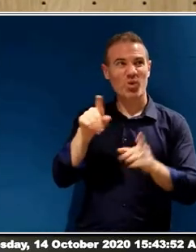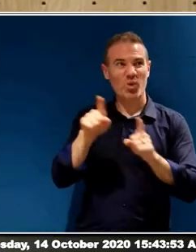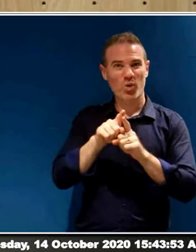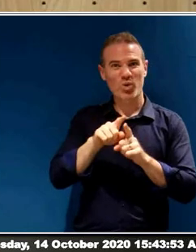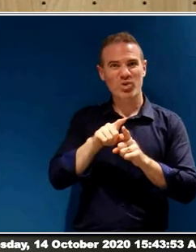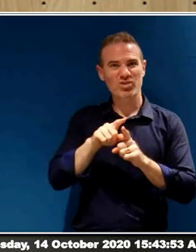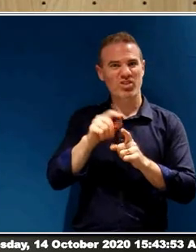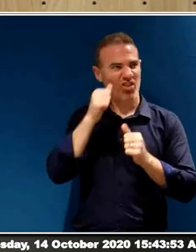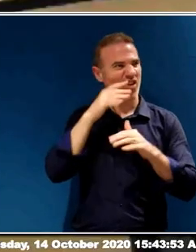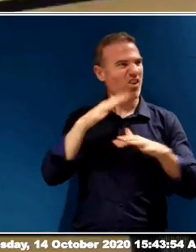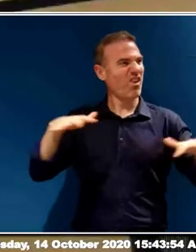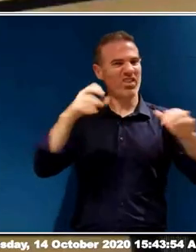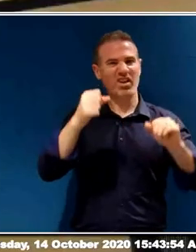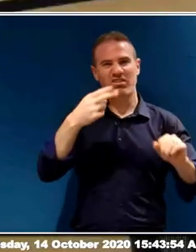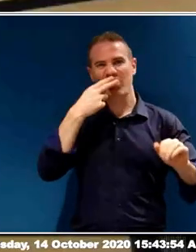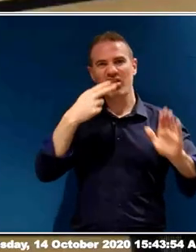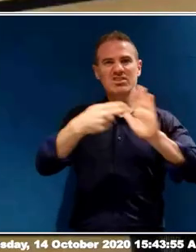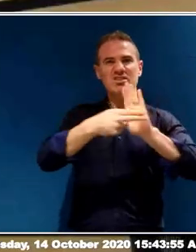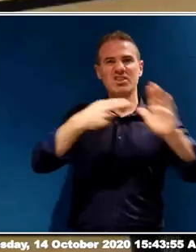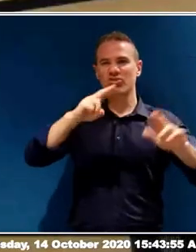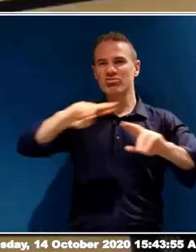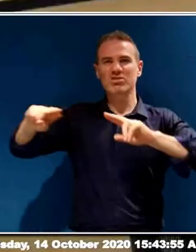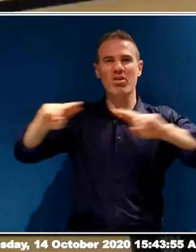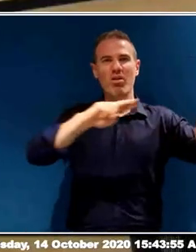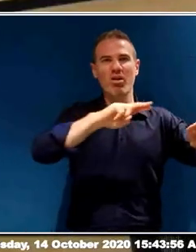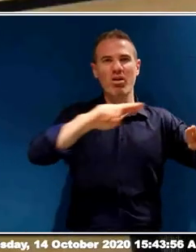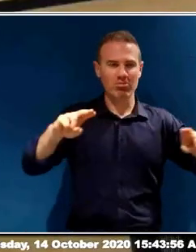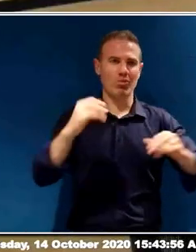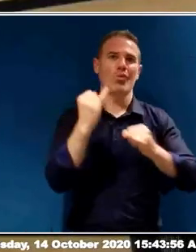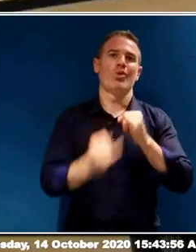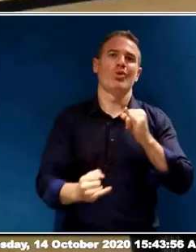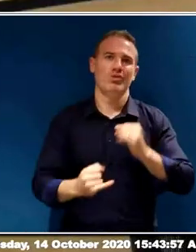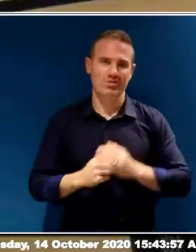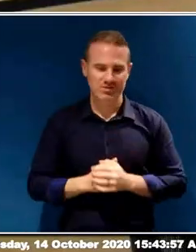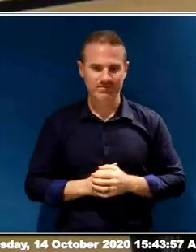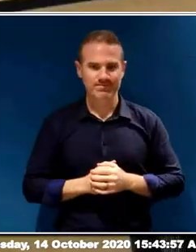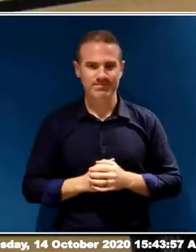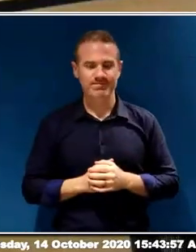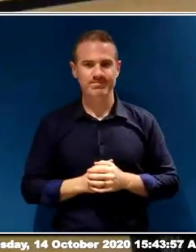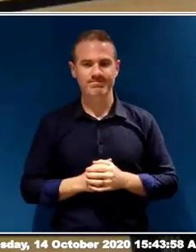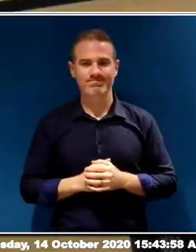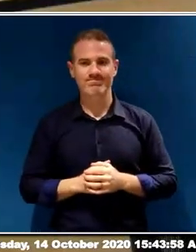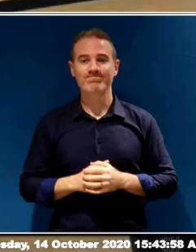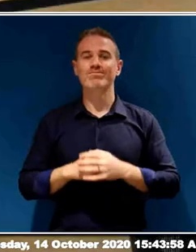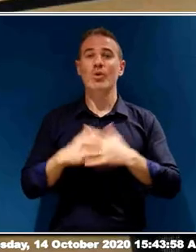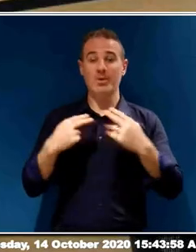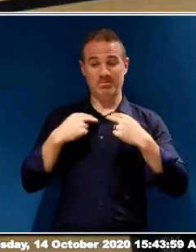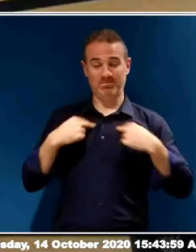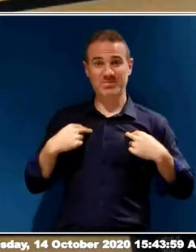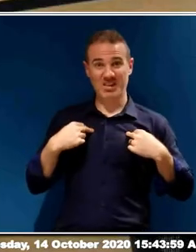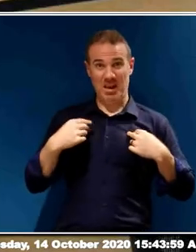Now, I'm going to go a little bit out of our planned order. And I'm going to interrupt you.